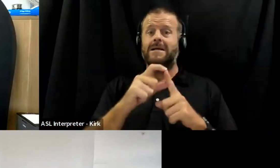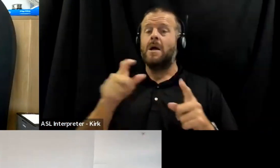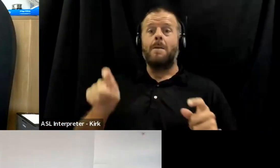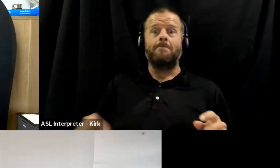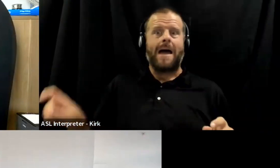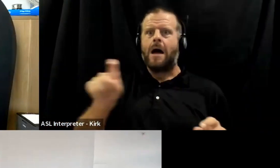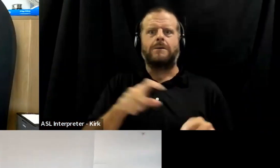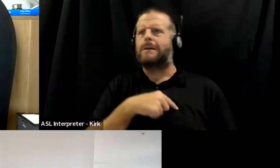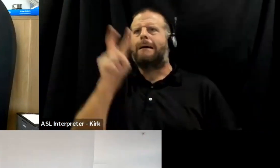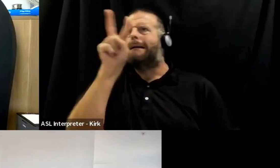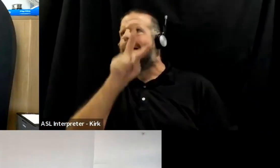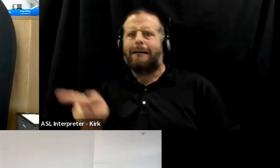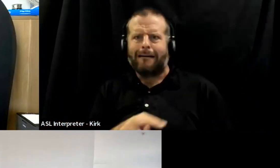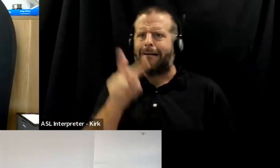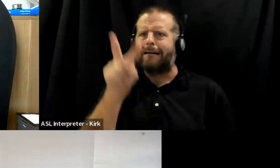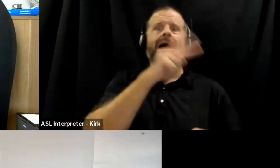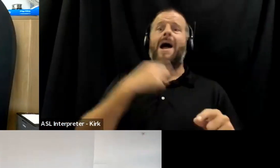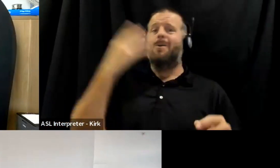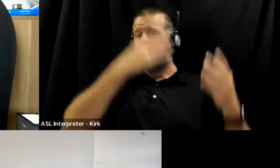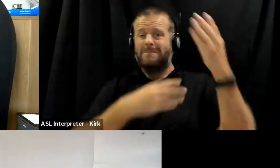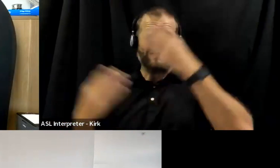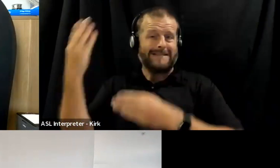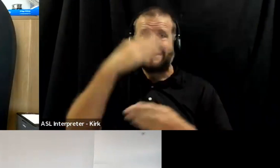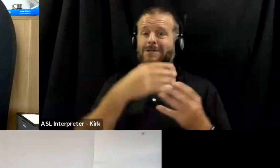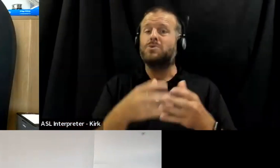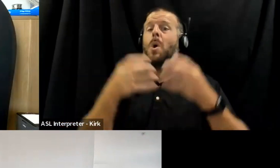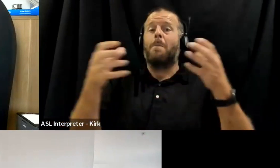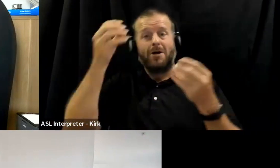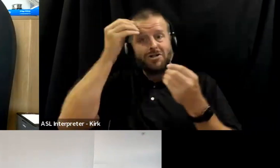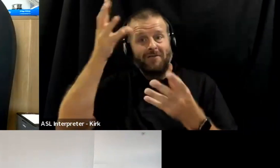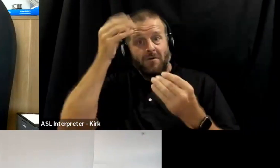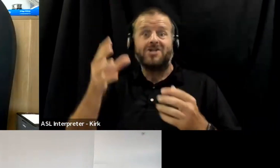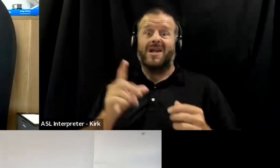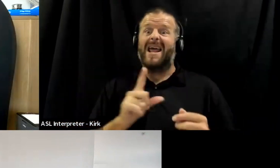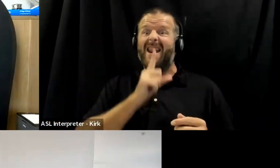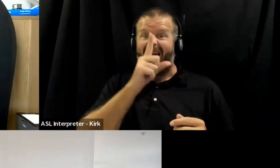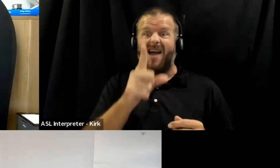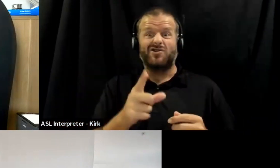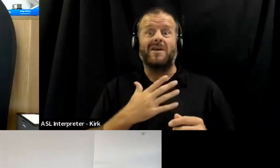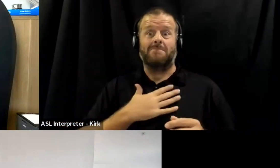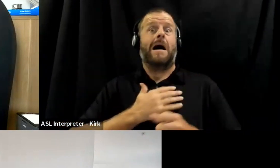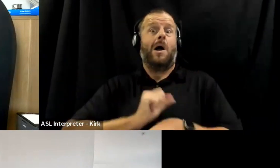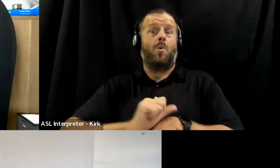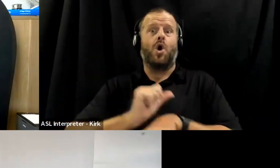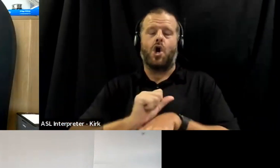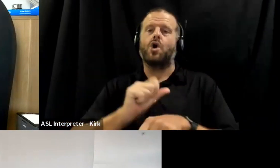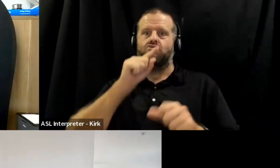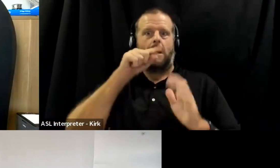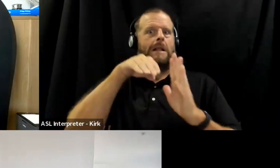So I was missing a lot of information. And in fact, my performance suffered greatly from that. And.